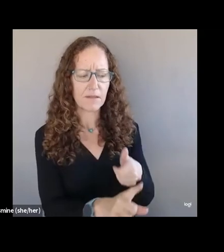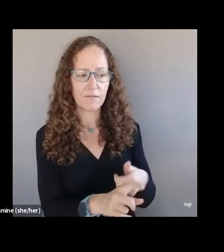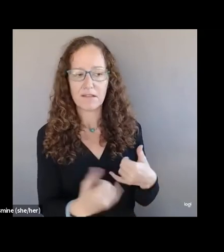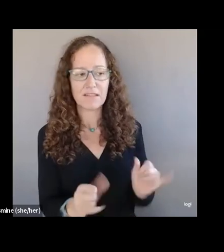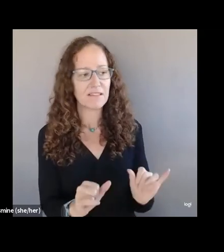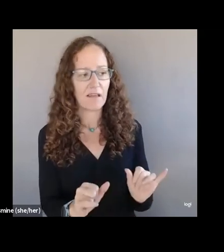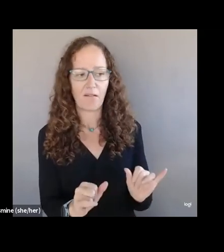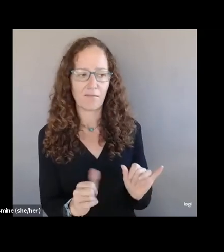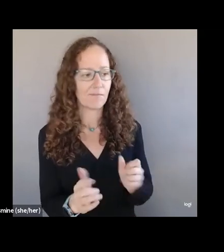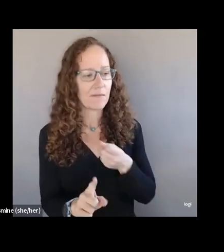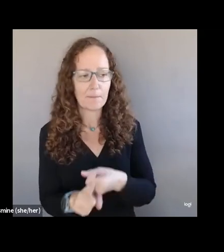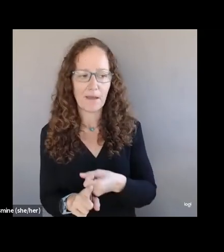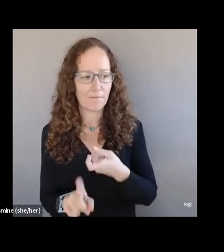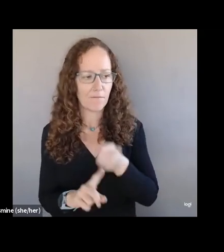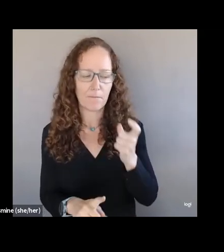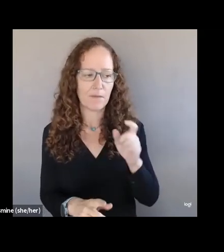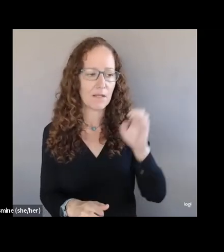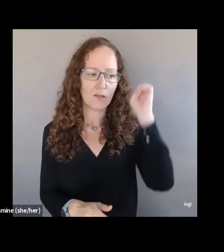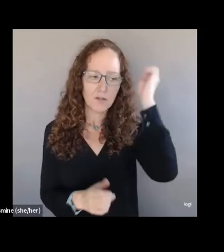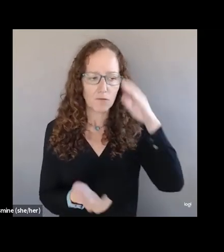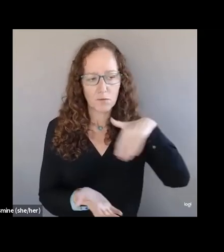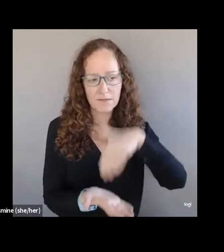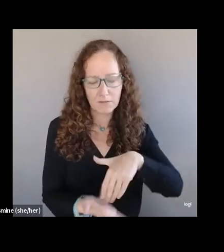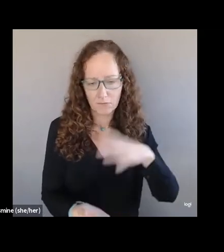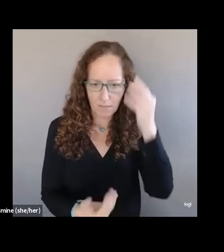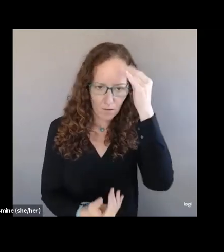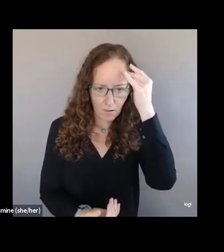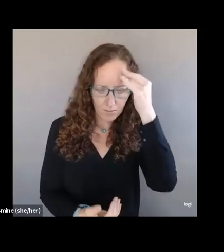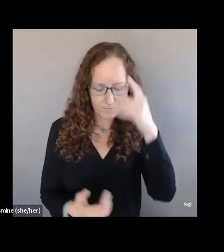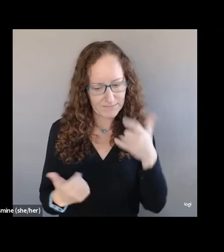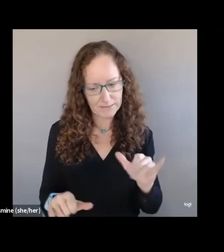late Black Studies scholar, Cedric Robinson, Cedric with the